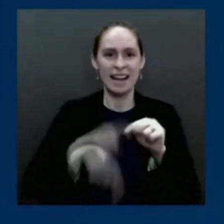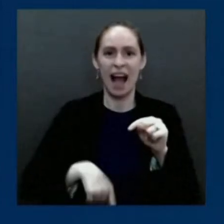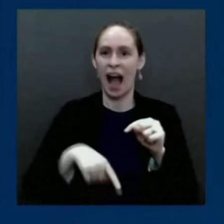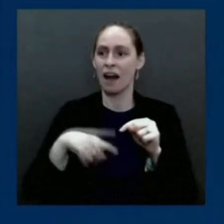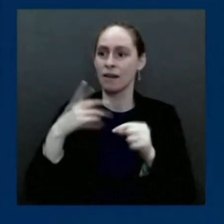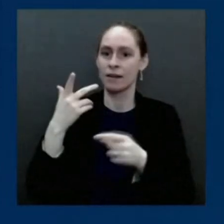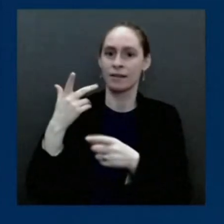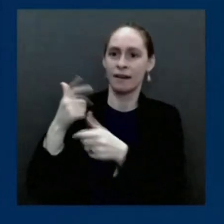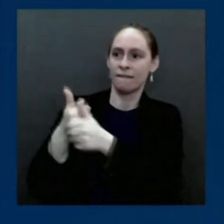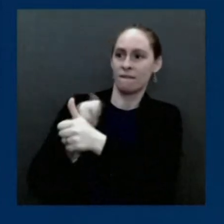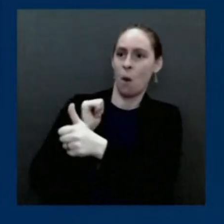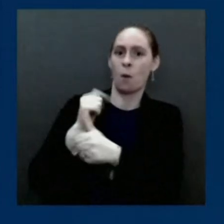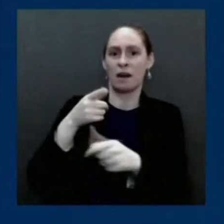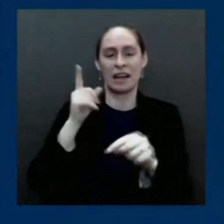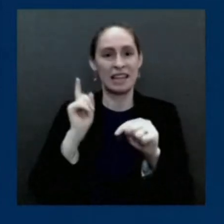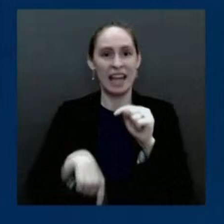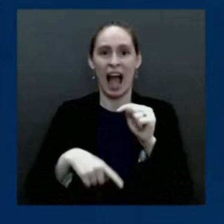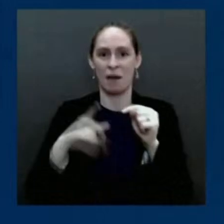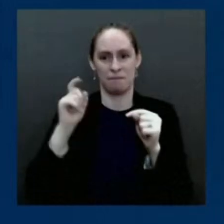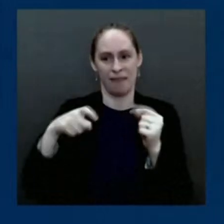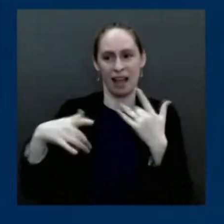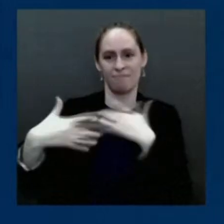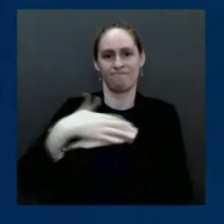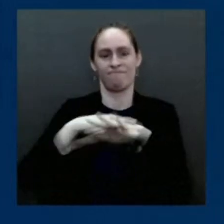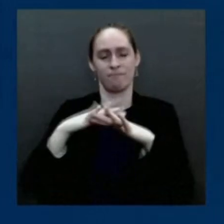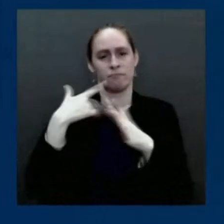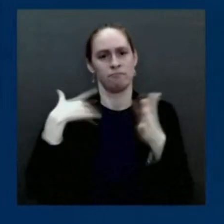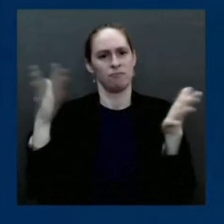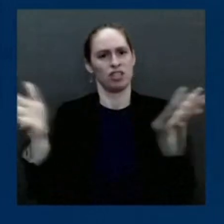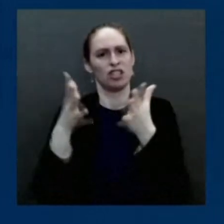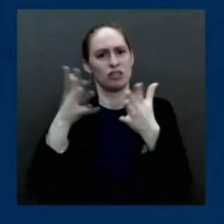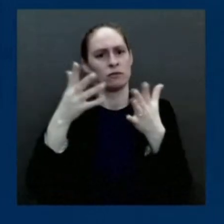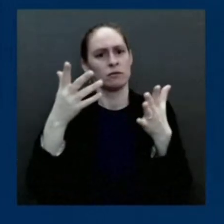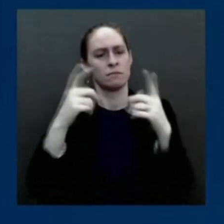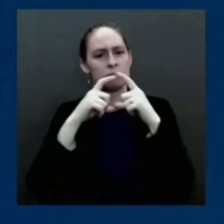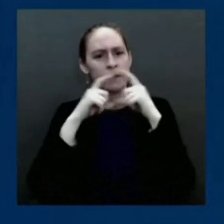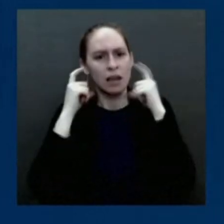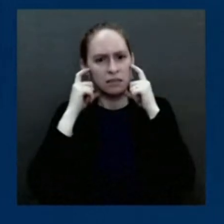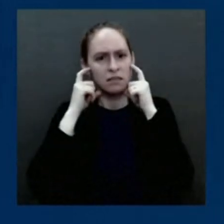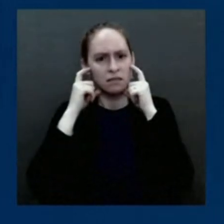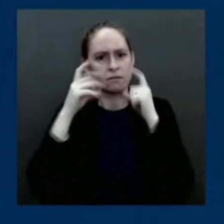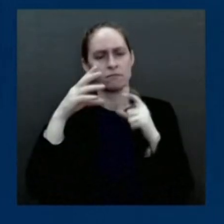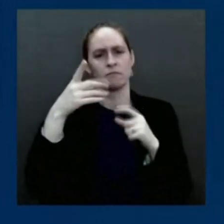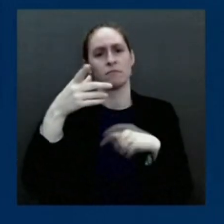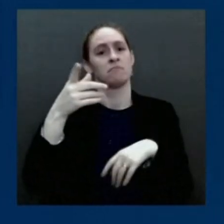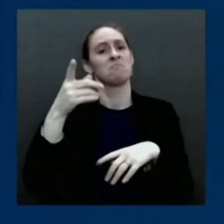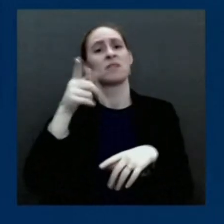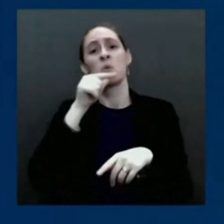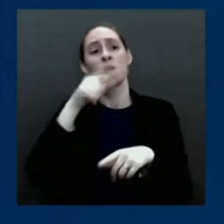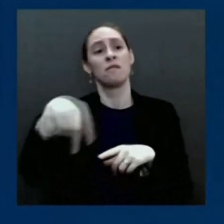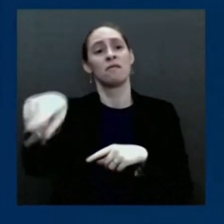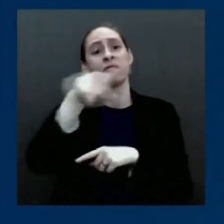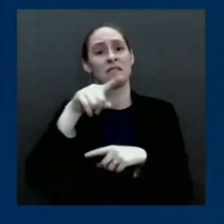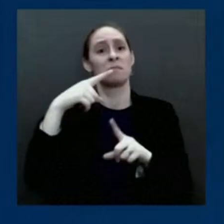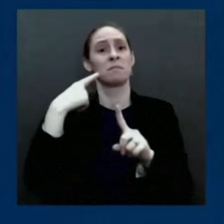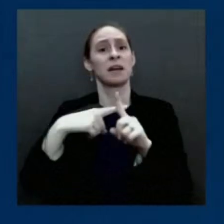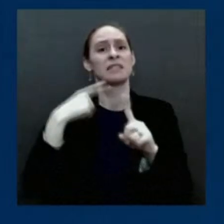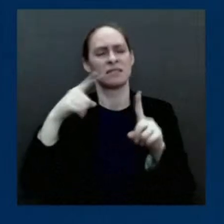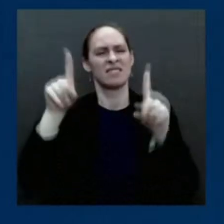DAYS AFTER YOUR EXPOSURE. HERE WE ALSO EMPHASIZE THAT YOU SHOULD GET A TEST ON DAY FIVE.